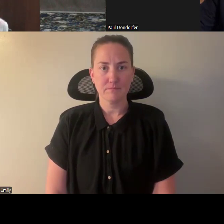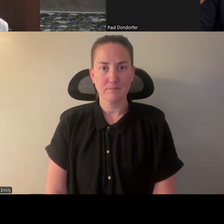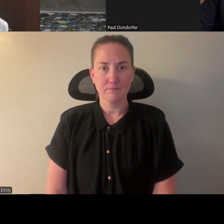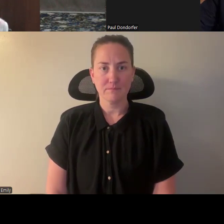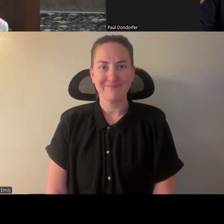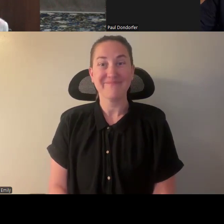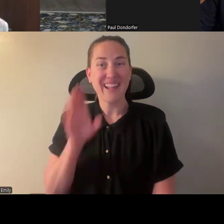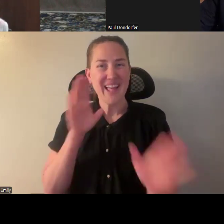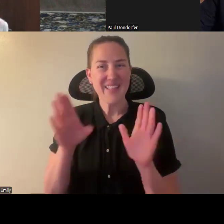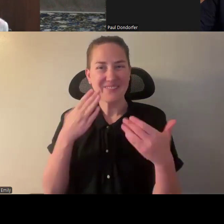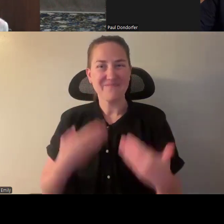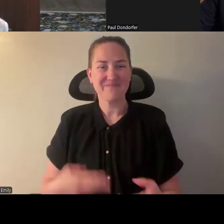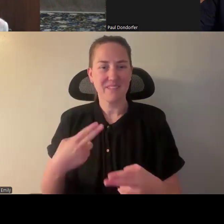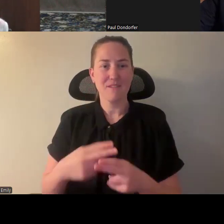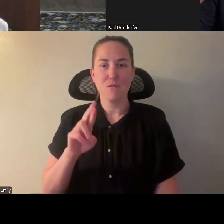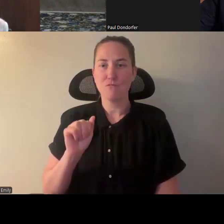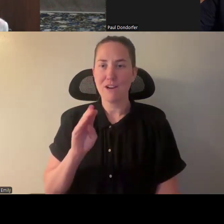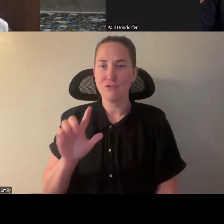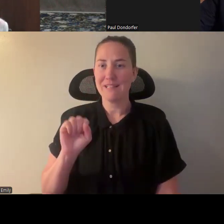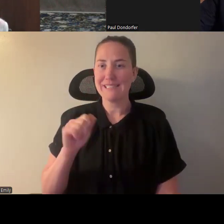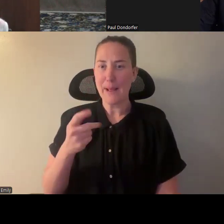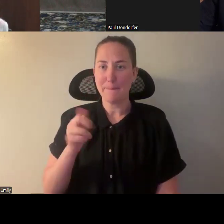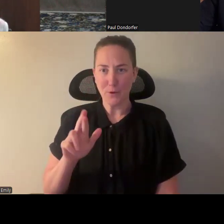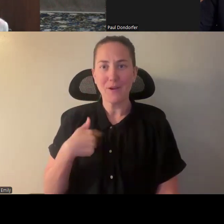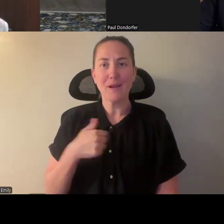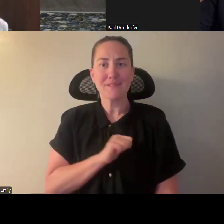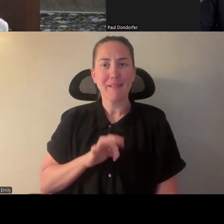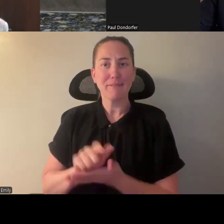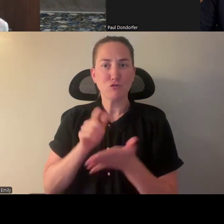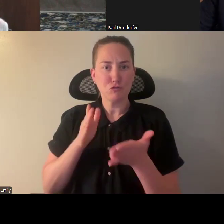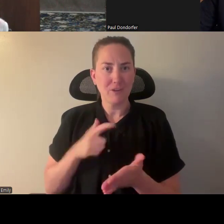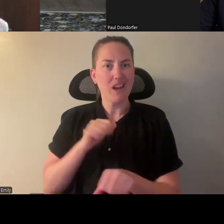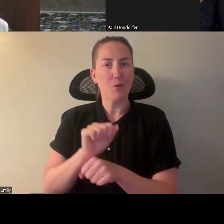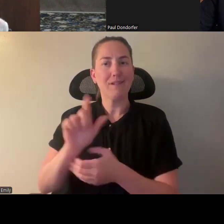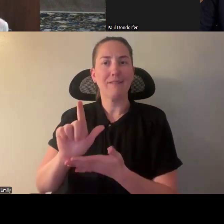Hello My name is Rachel Saber I am a staff attorney with the Legal Aid Society I work